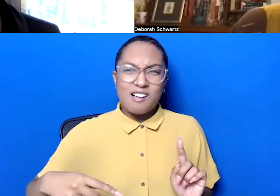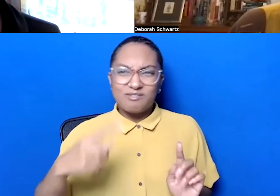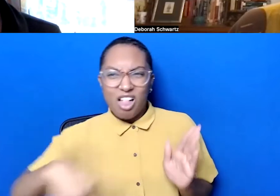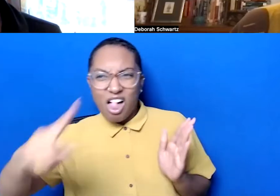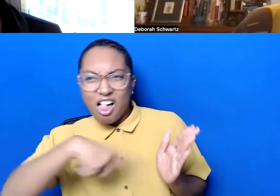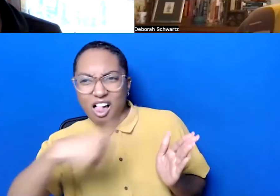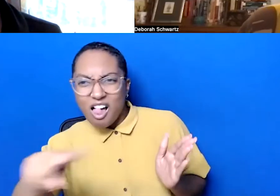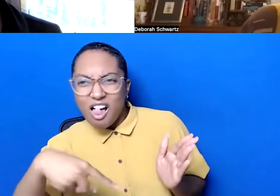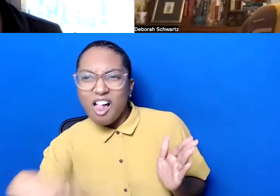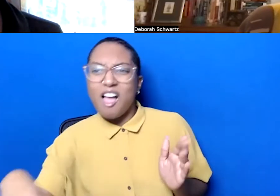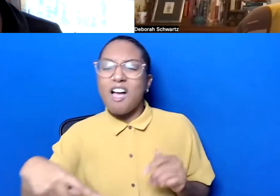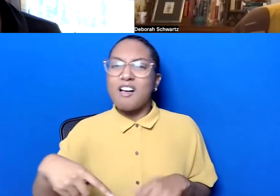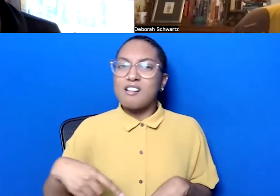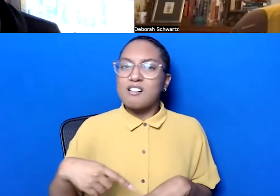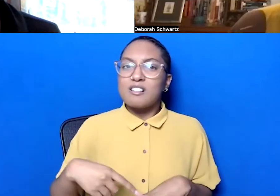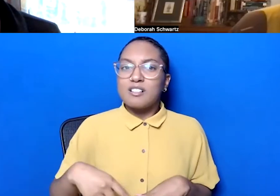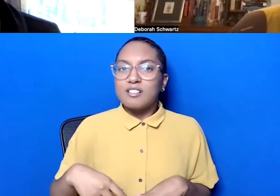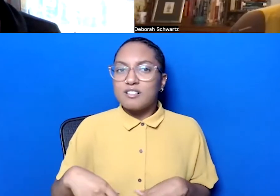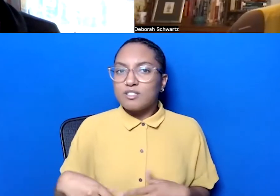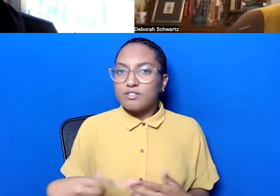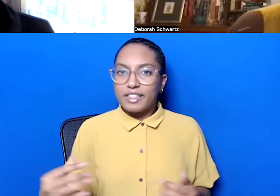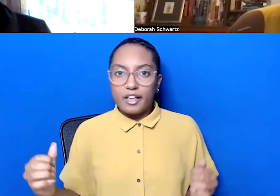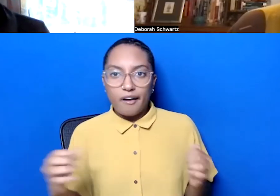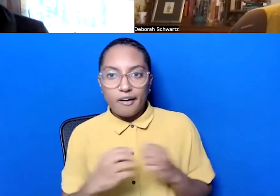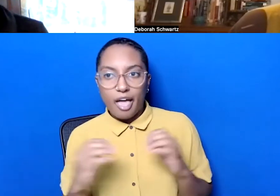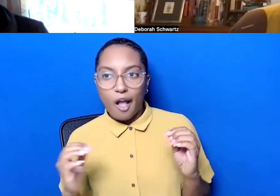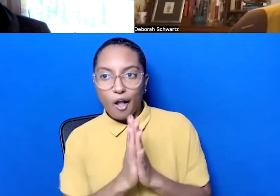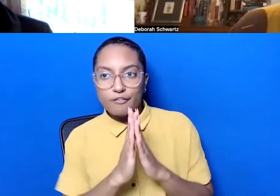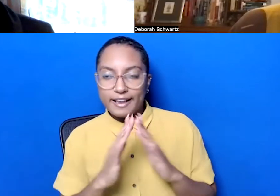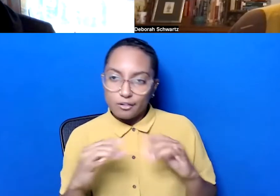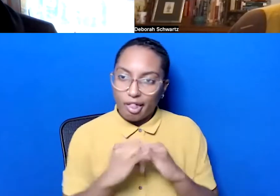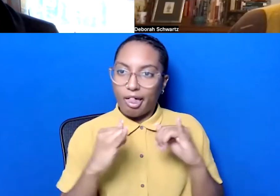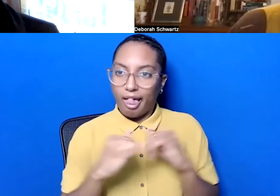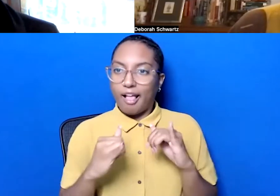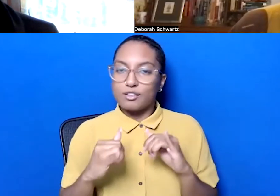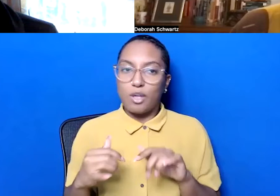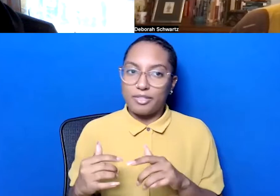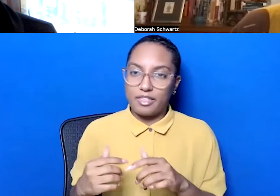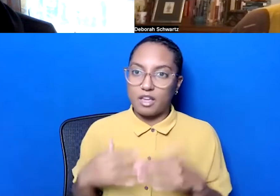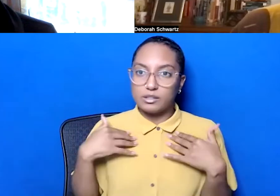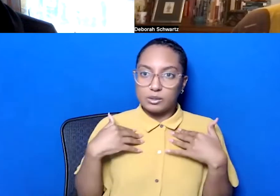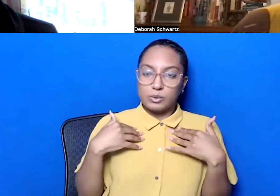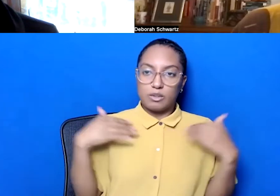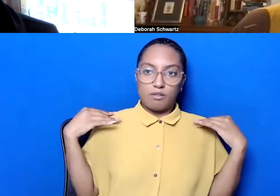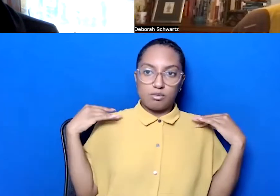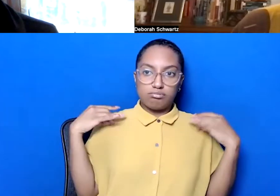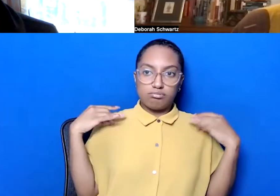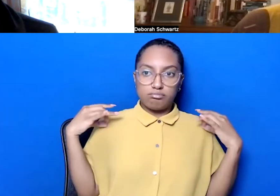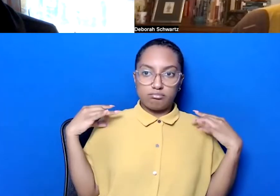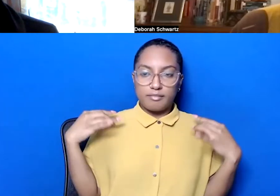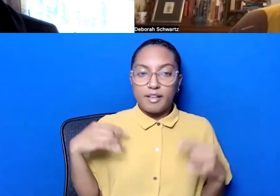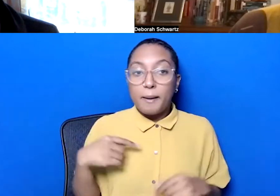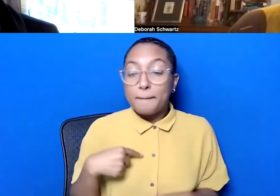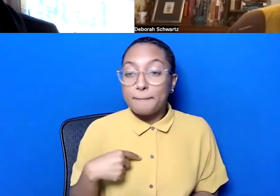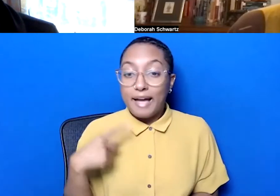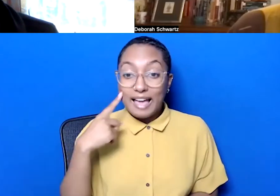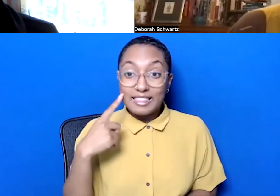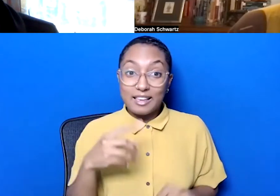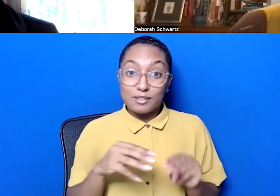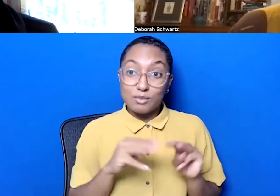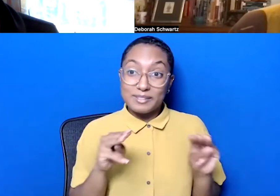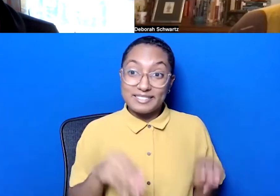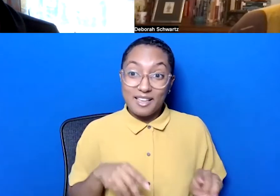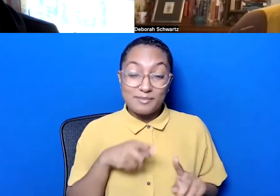particular story, and so they they pull back but I think as the primary purveyors of these stories